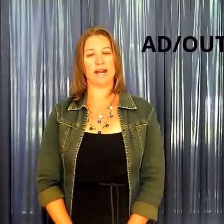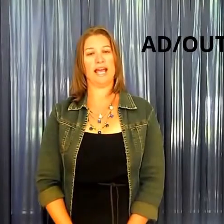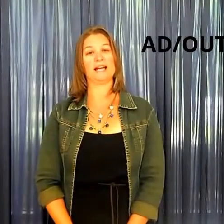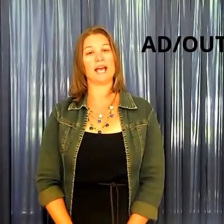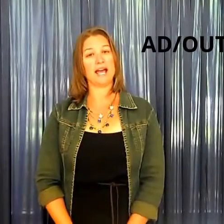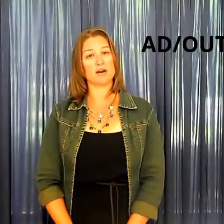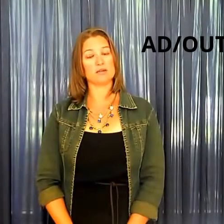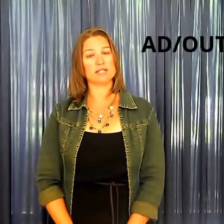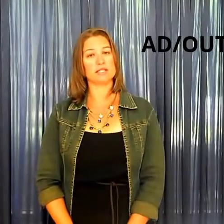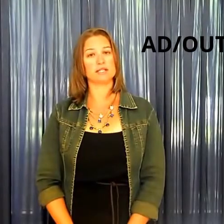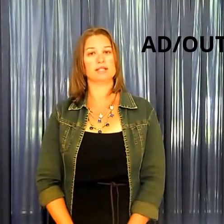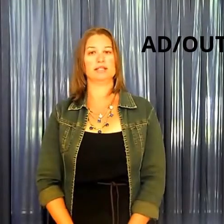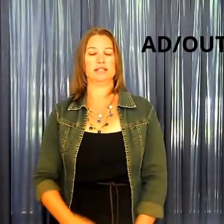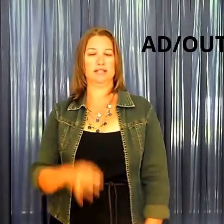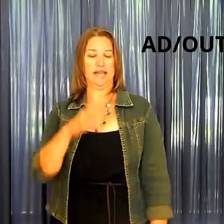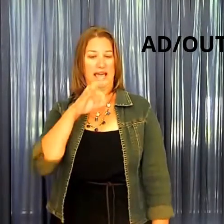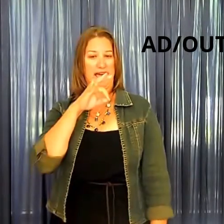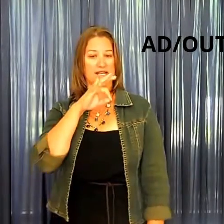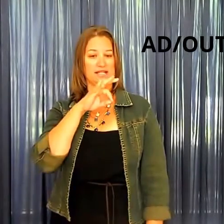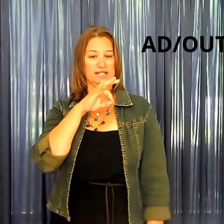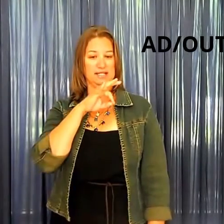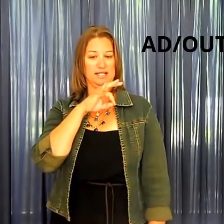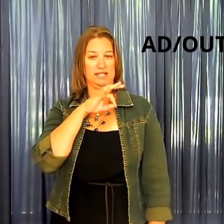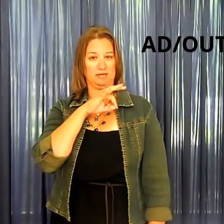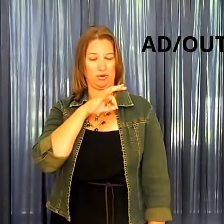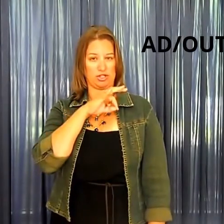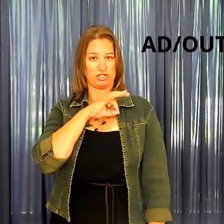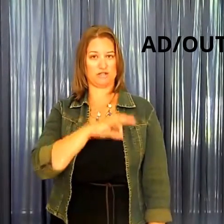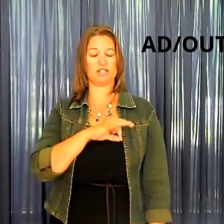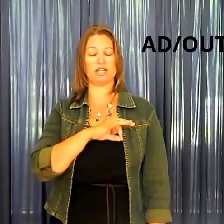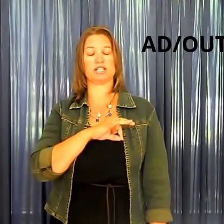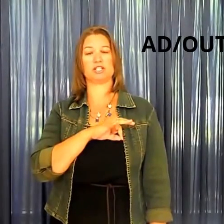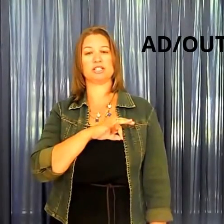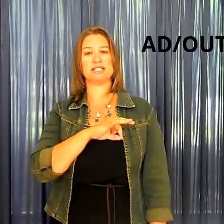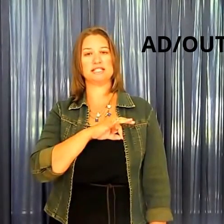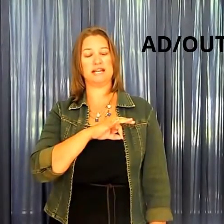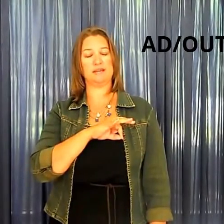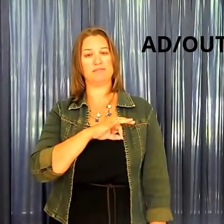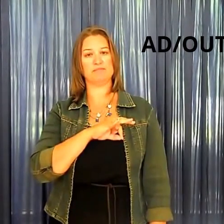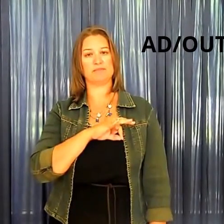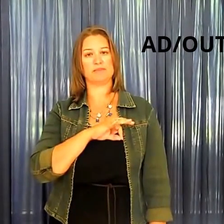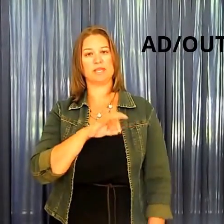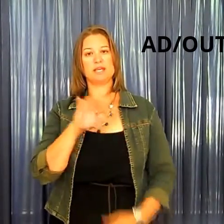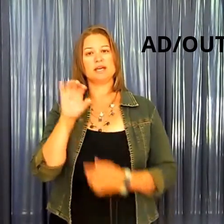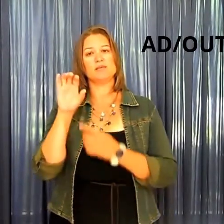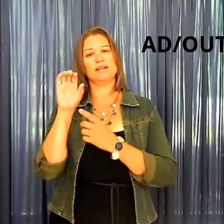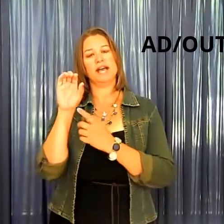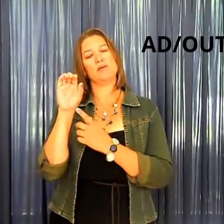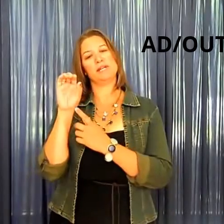For "Ad. out", the "Ad." portion of the gesture is the same, but now we need to